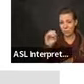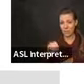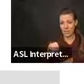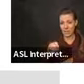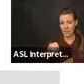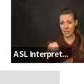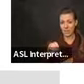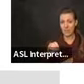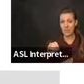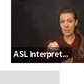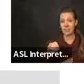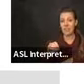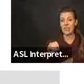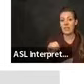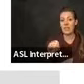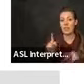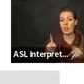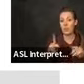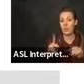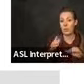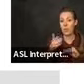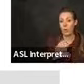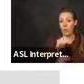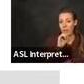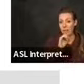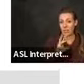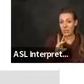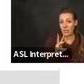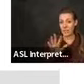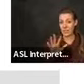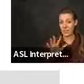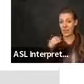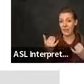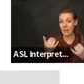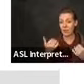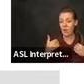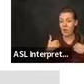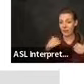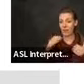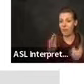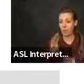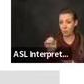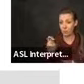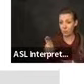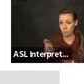plus year olds in Sonoma County now have a booster dose, which, as we discussed, is